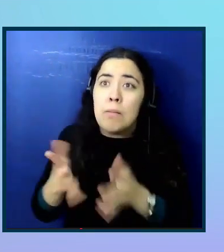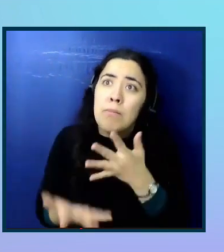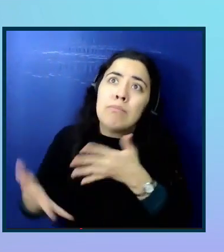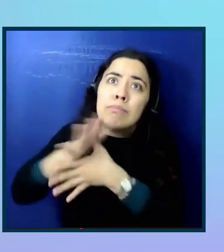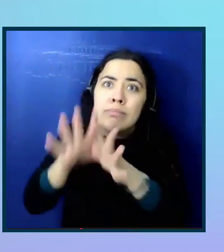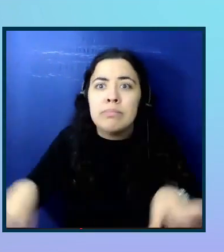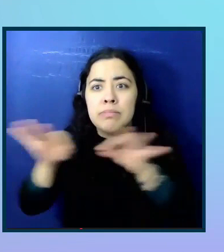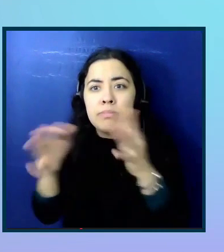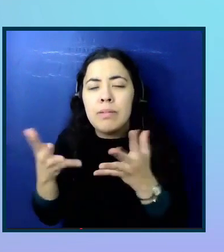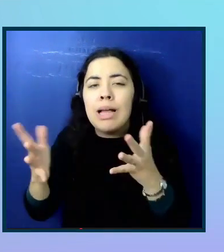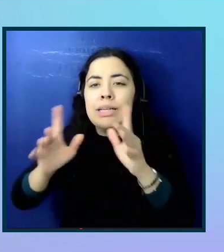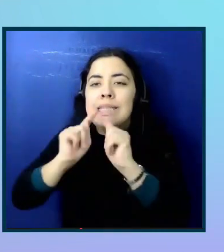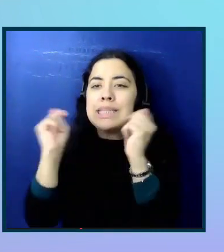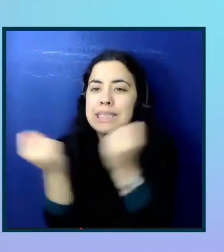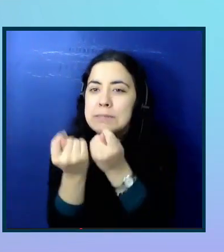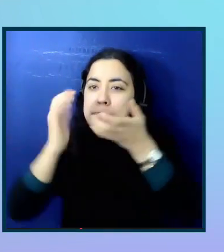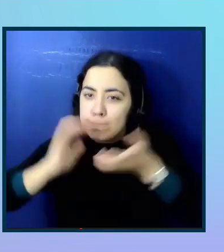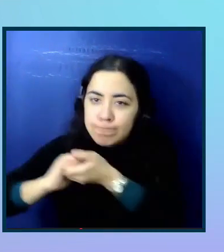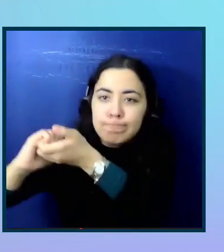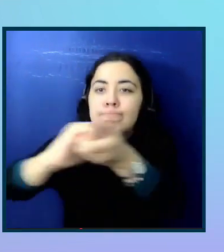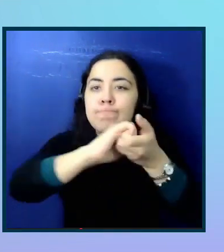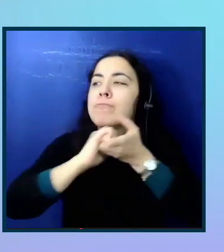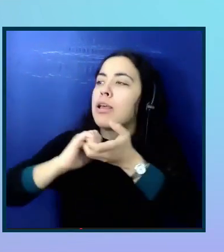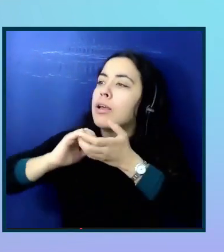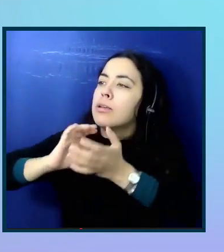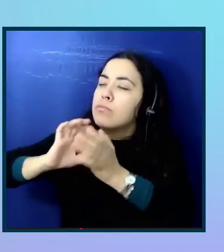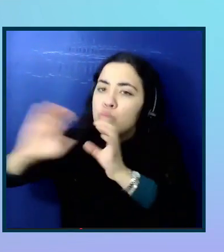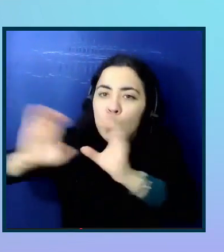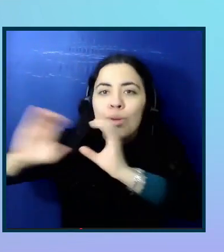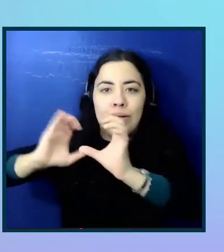And so I don't think you can over document,